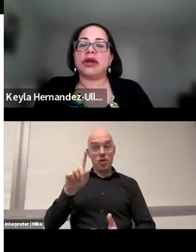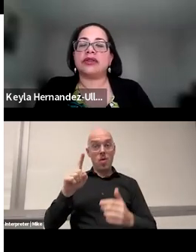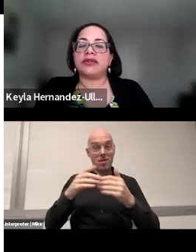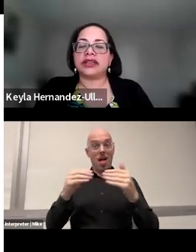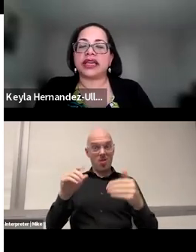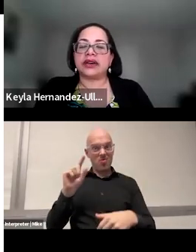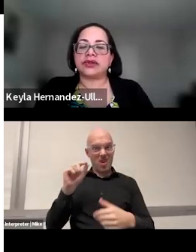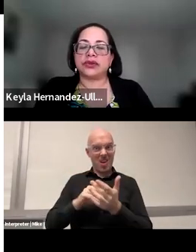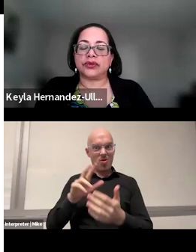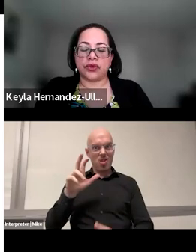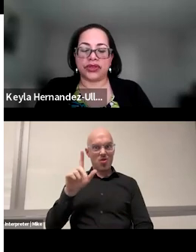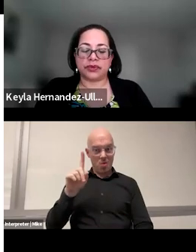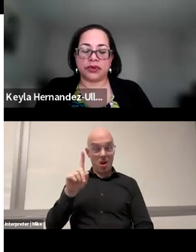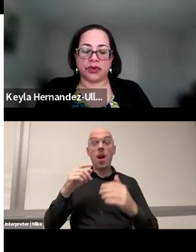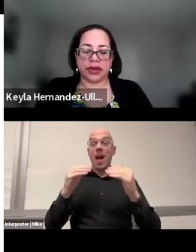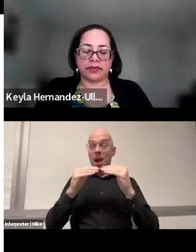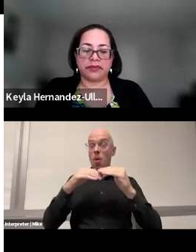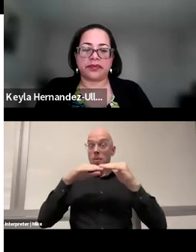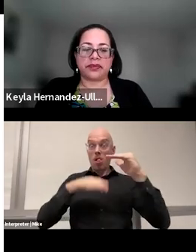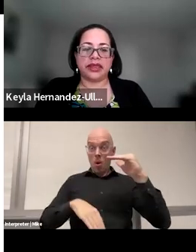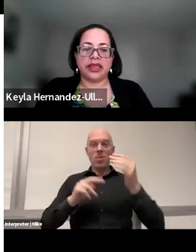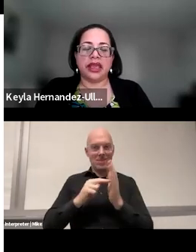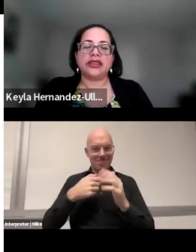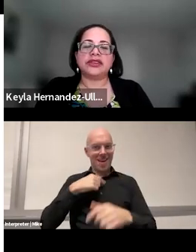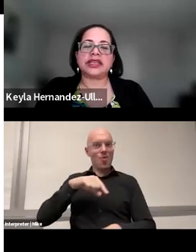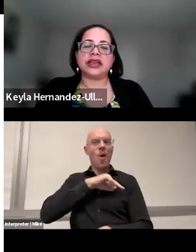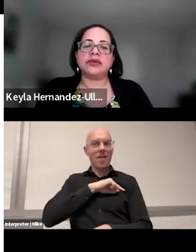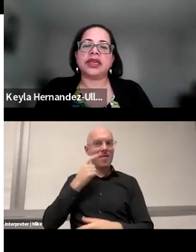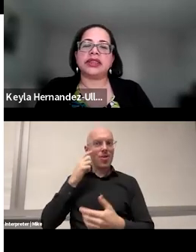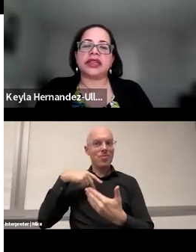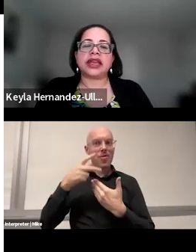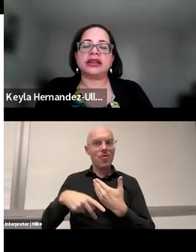Keyla Hernandez-Ulloa: and $31. That qualifies the household for this program.